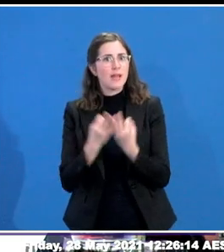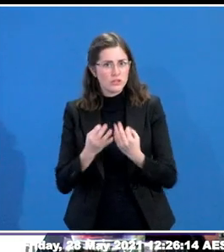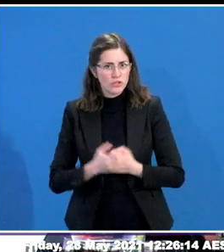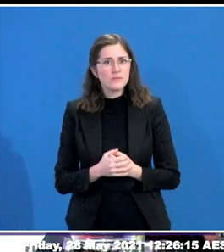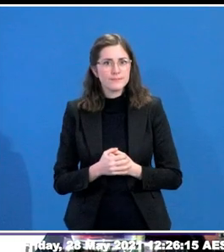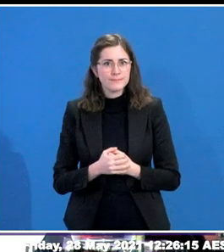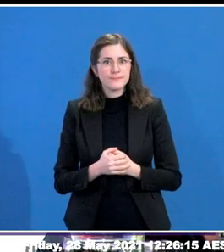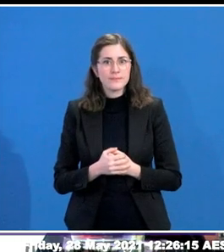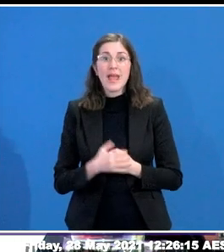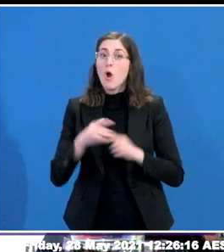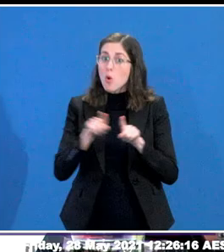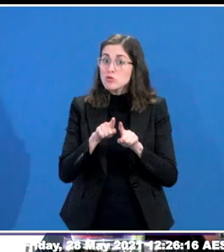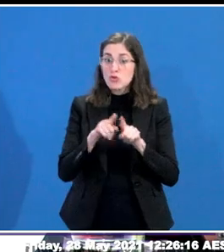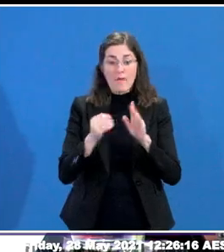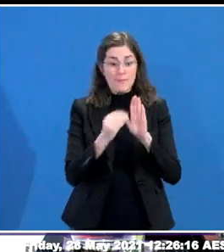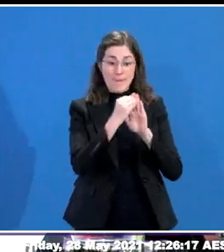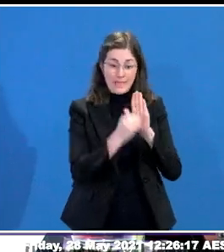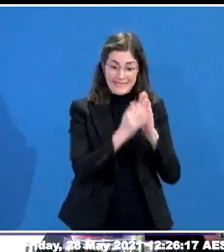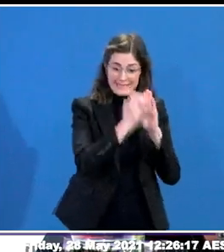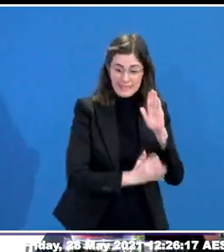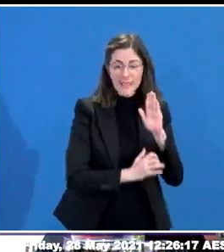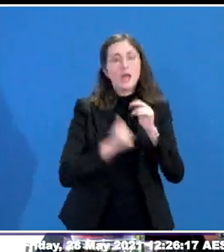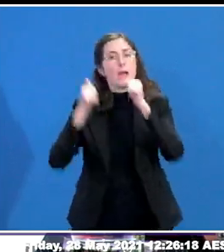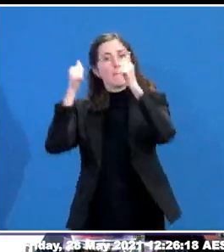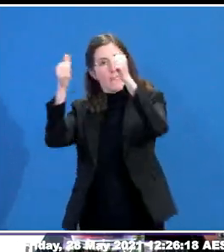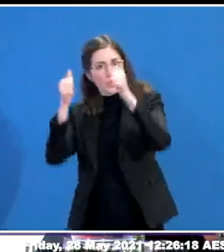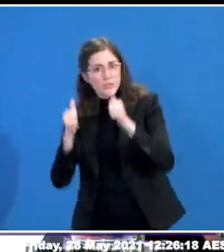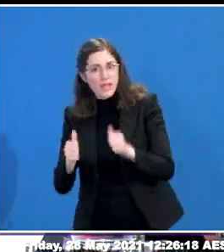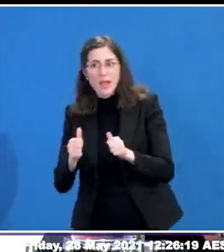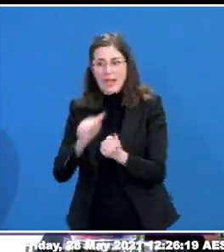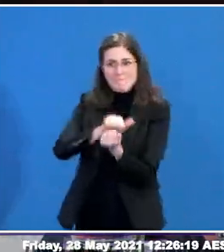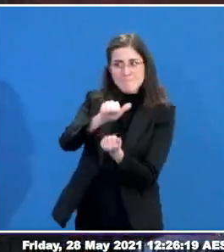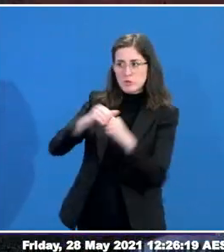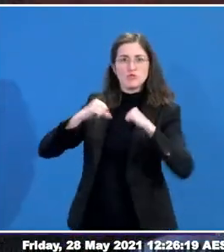and the poster and the training that goes for all staff. Thank you.